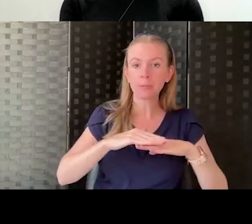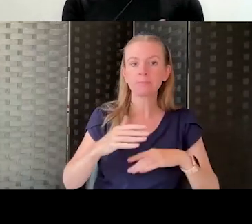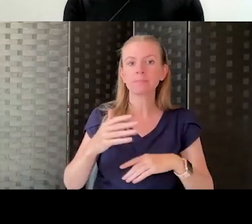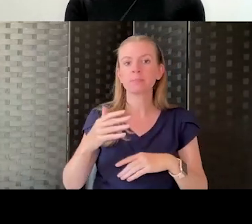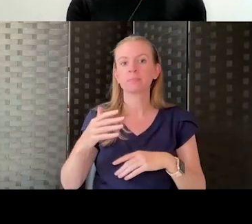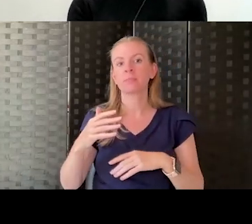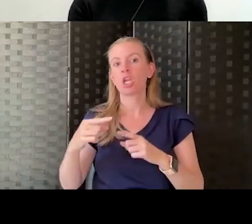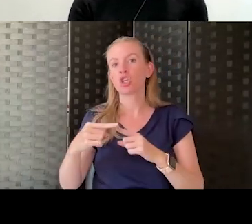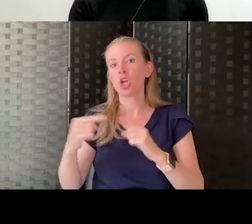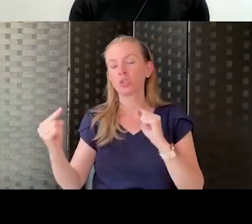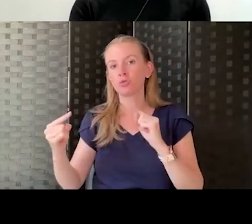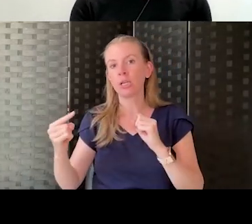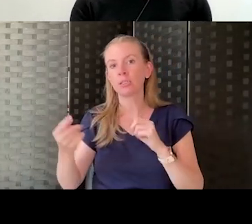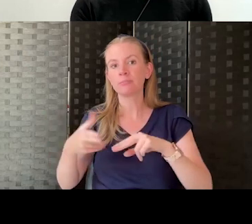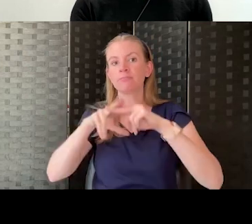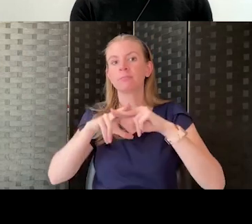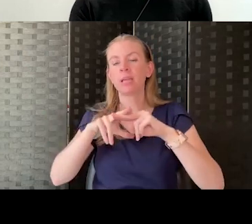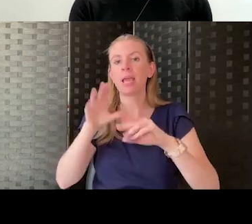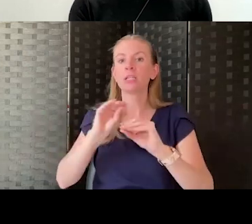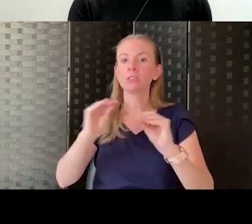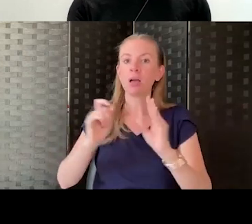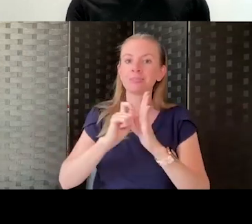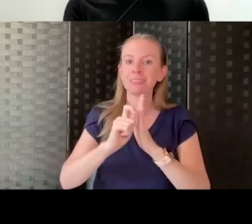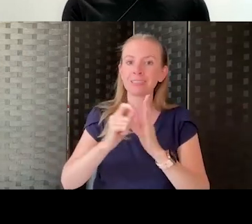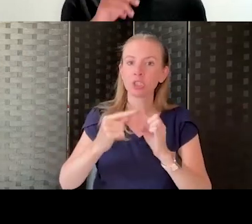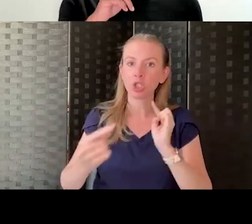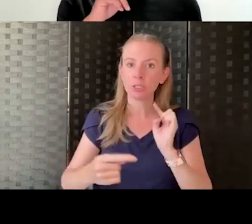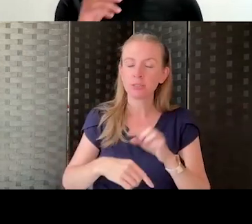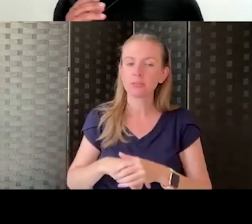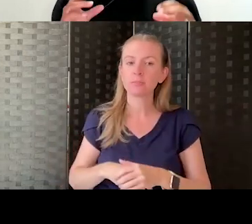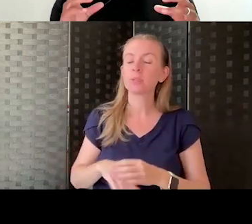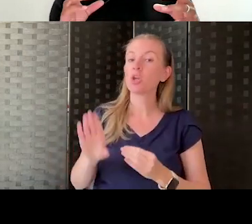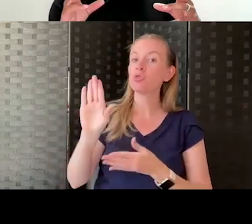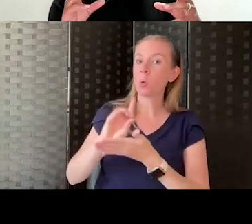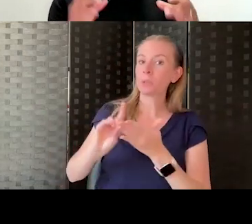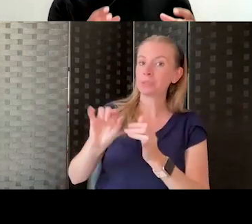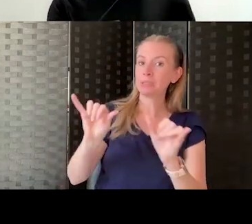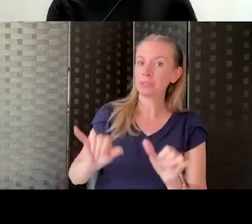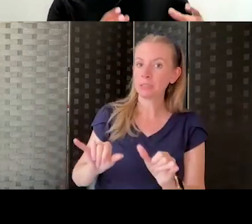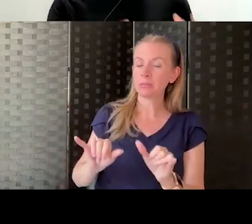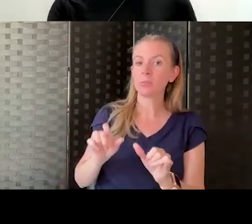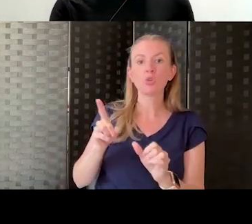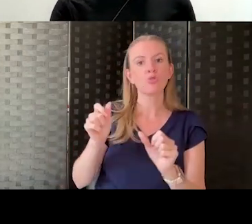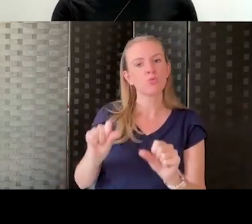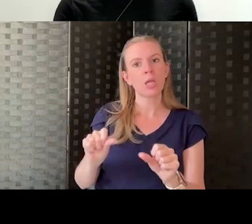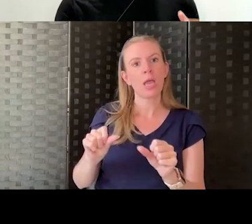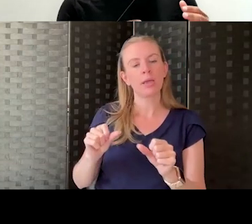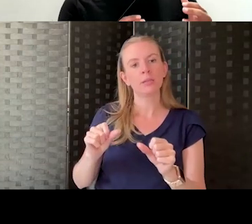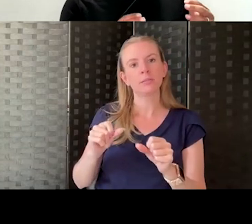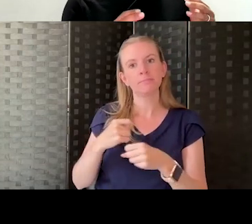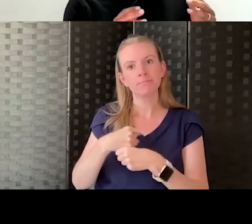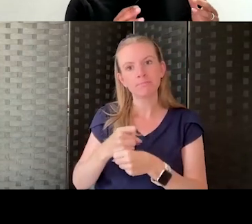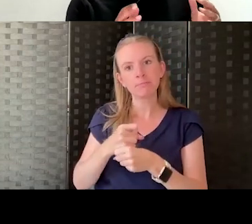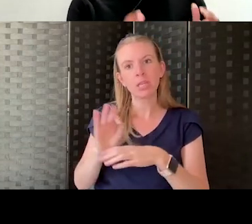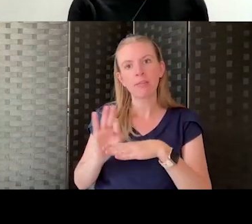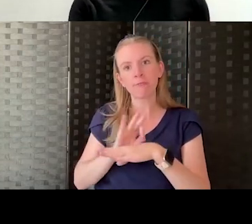and nontext contrast. In your design system, you can build in the functionality so designers